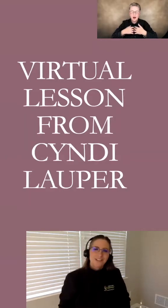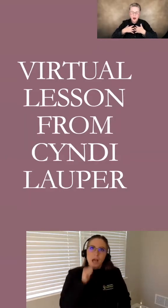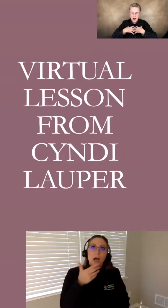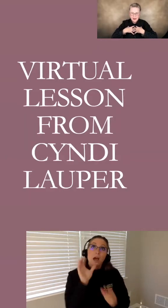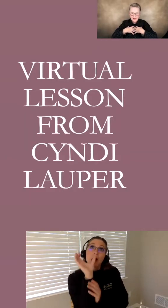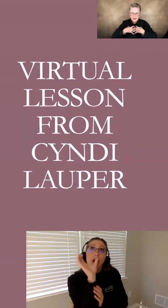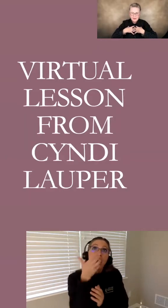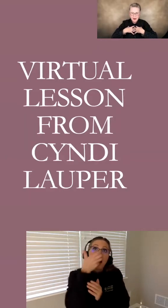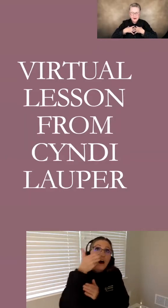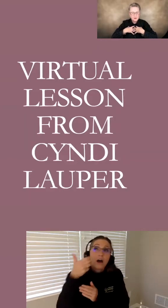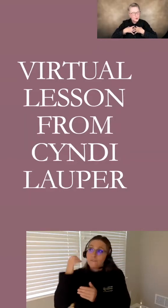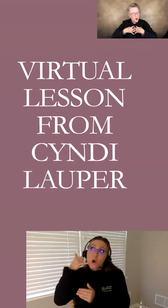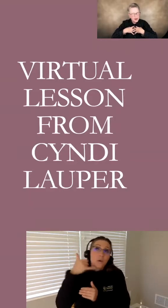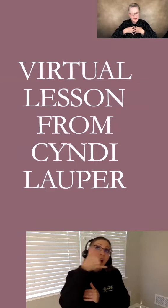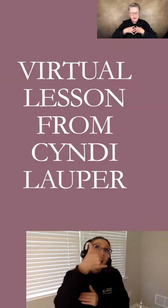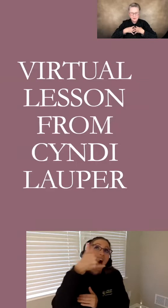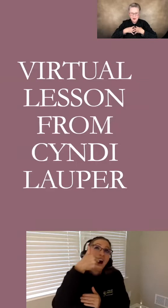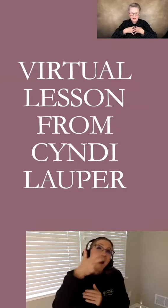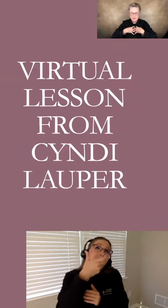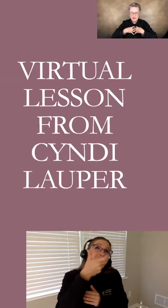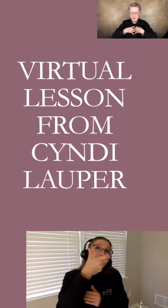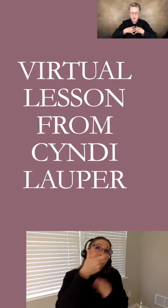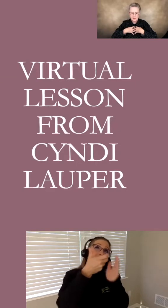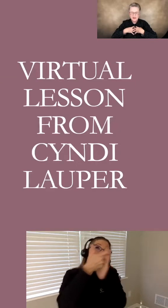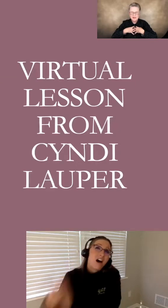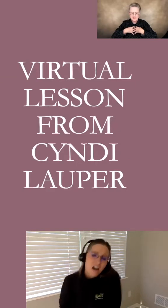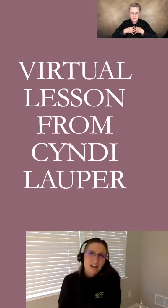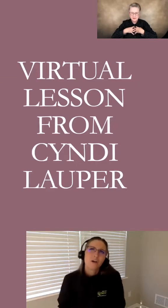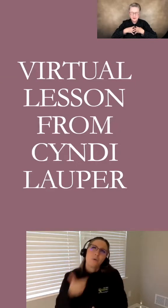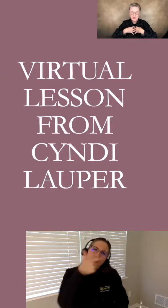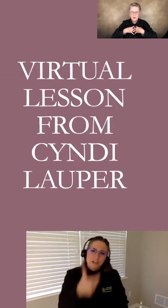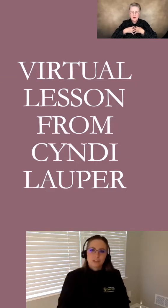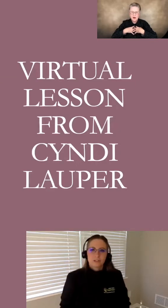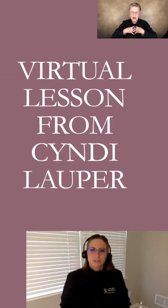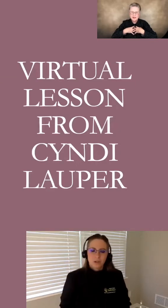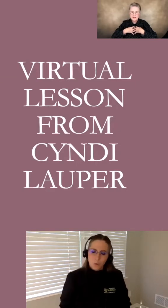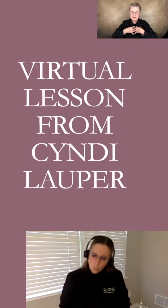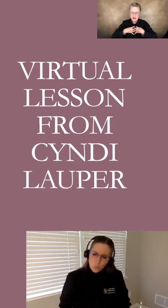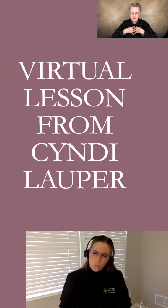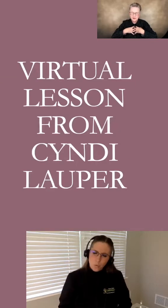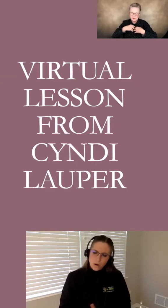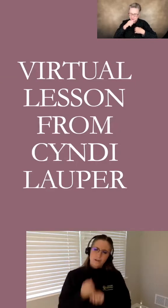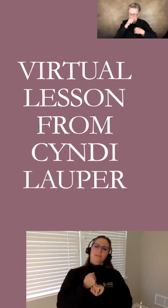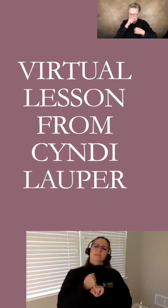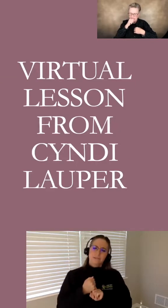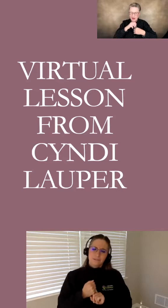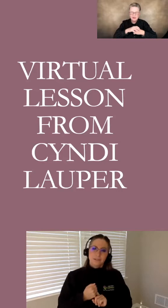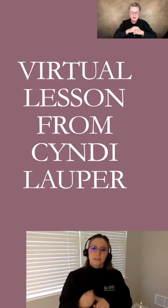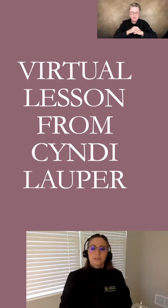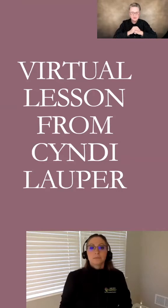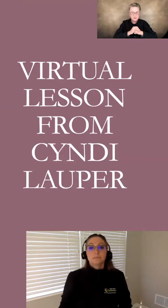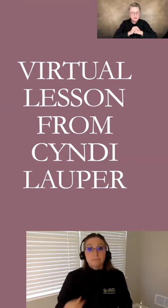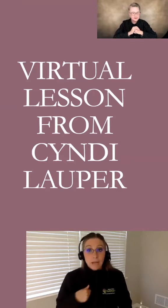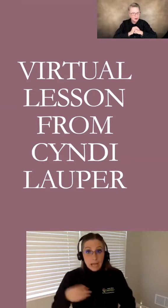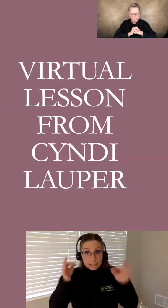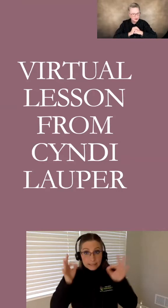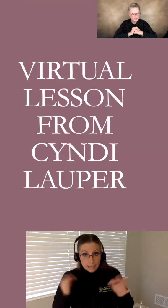I don't know why that impacted me the way that it did but I decided that lesson from Cyndi Lauper